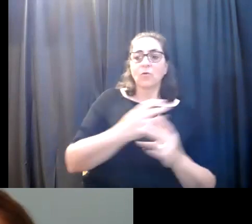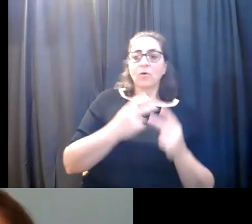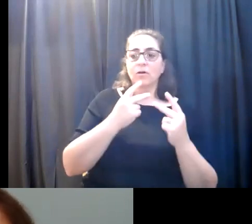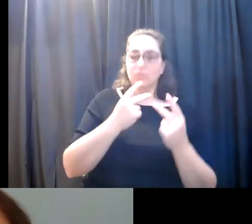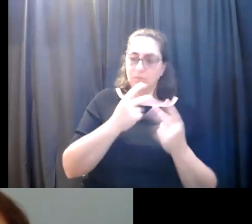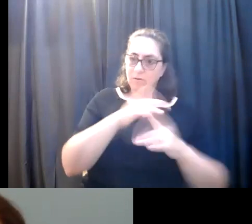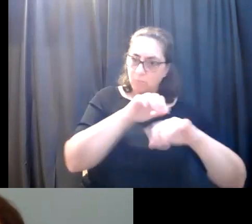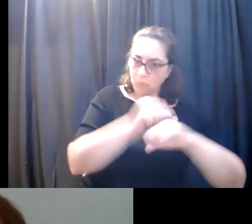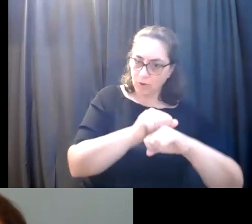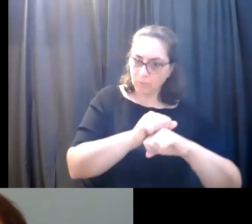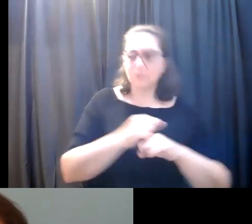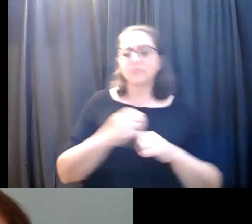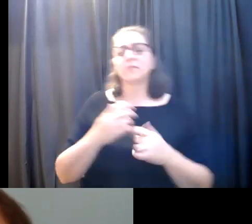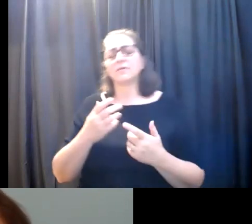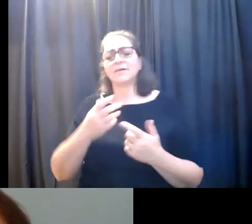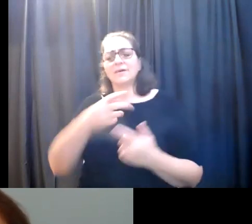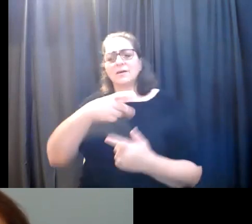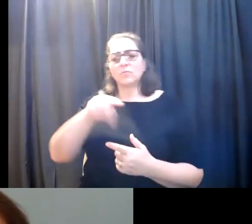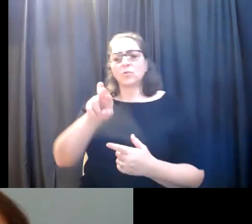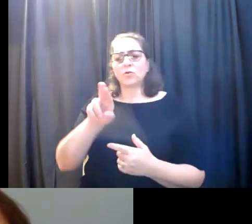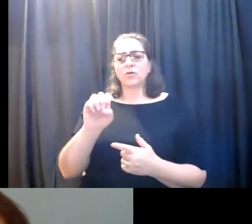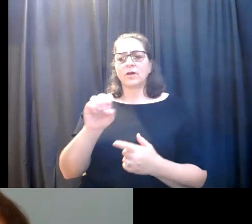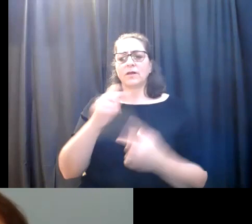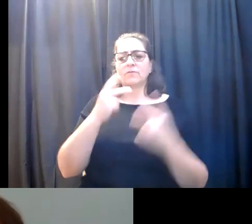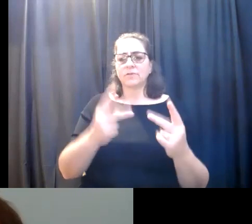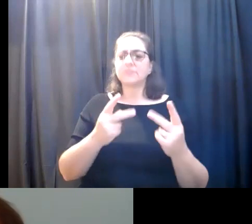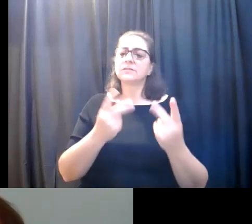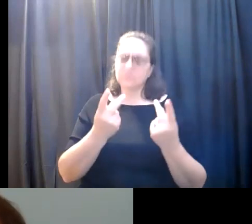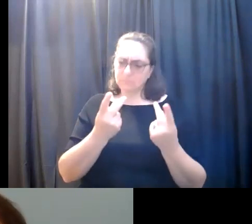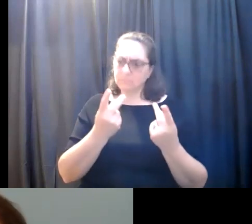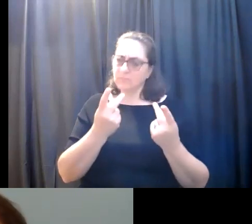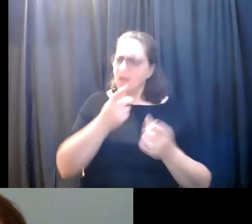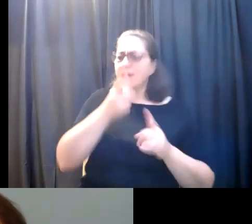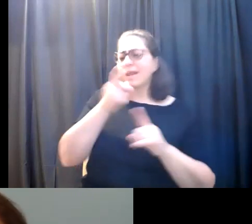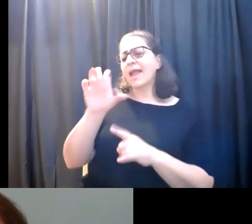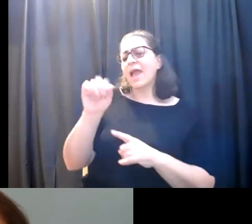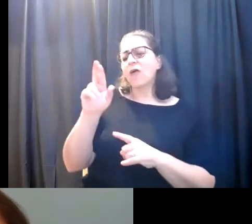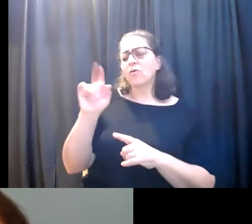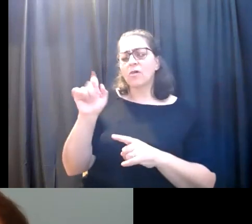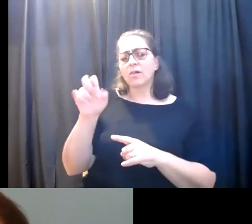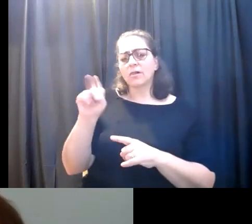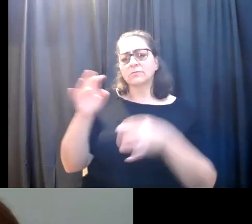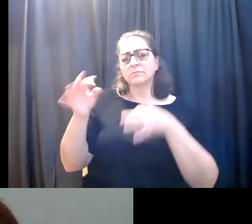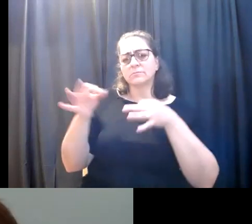with my family. How do I handle this? >> This is a really common situation.